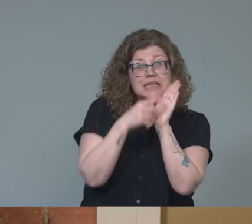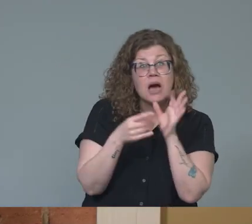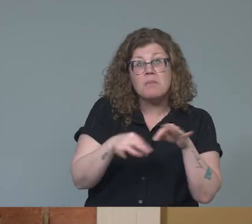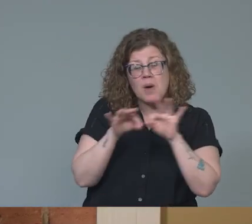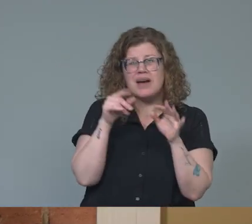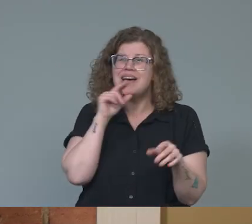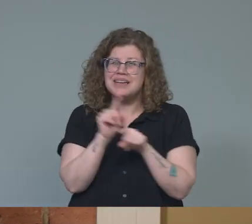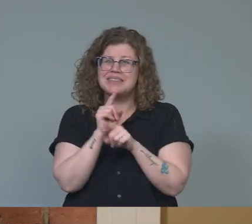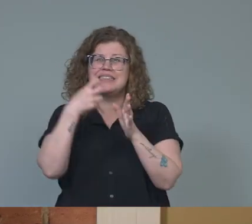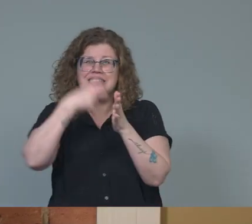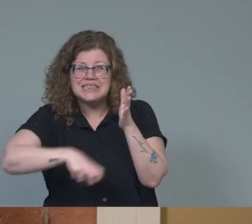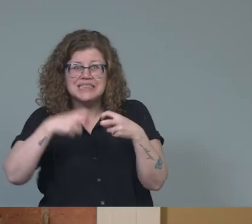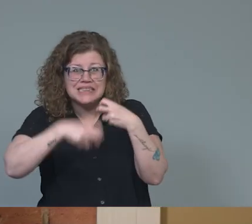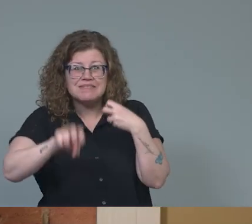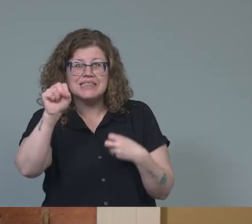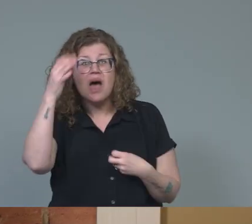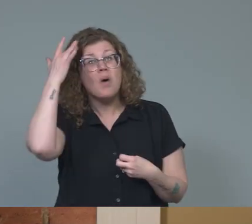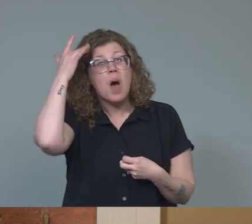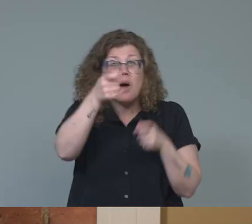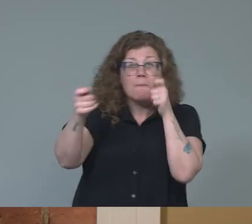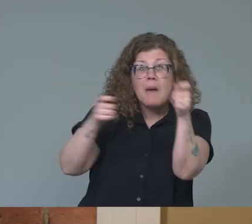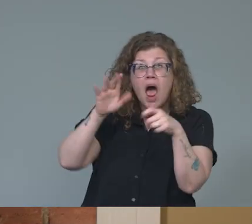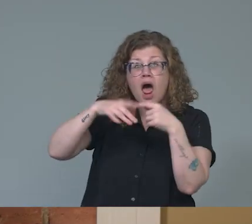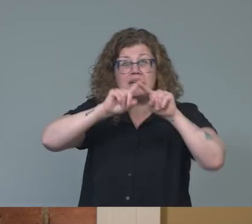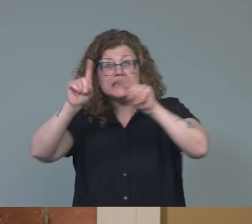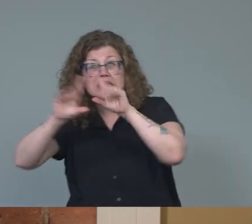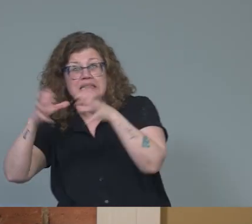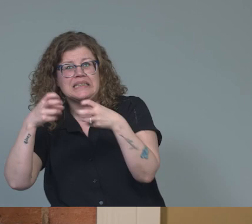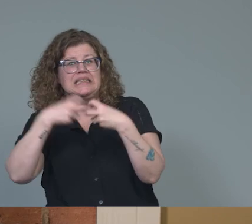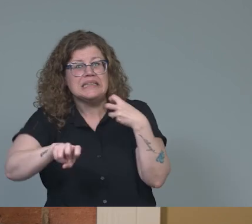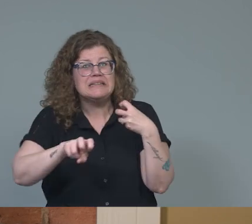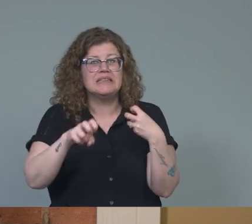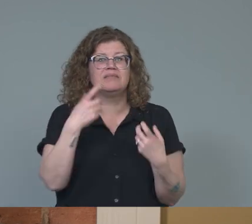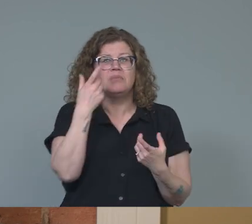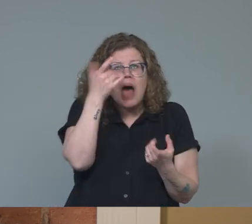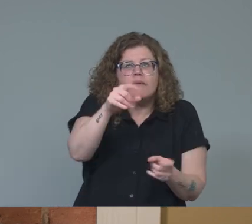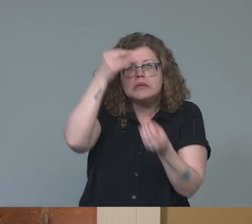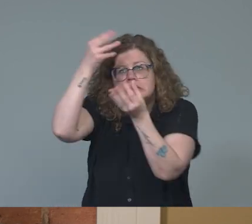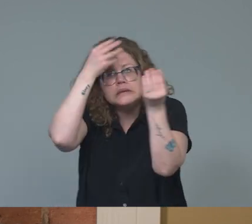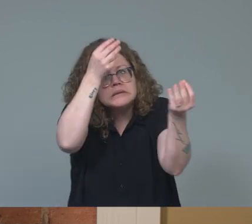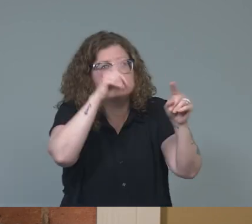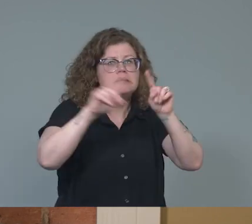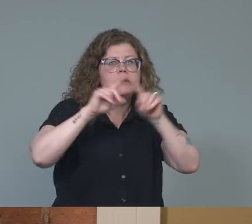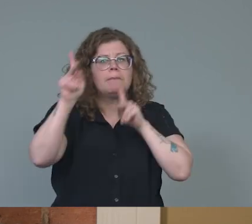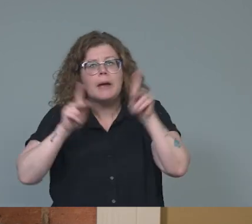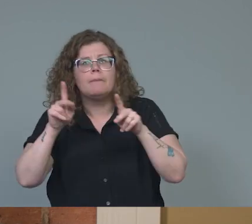on why detailed design is important, why detailed design is difficult, how you can manage those difficulties with a little bit more ease